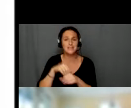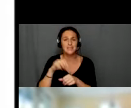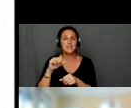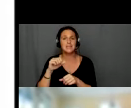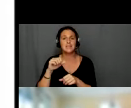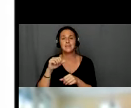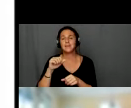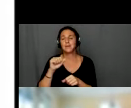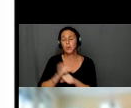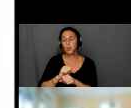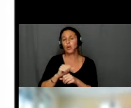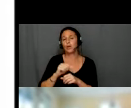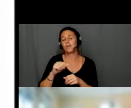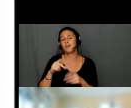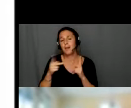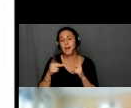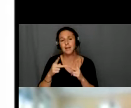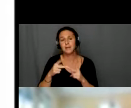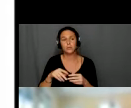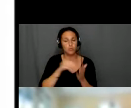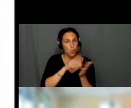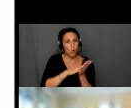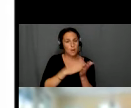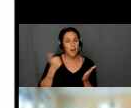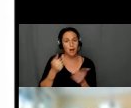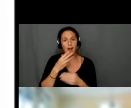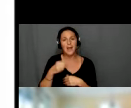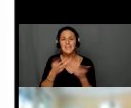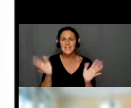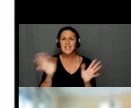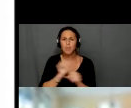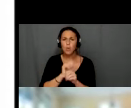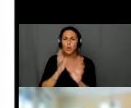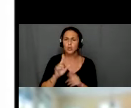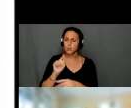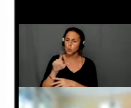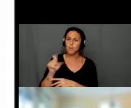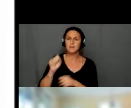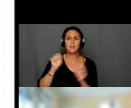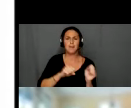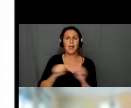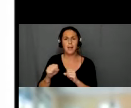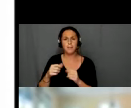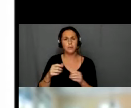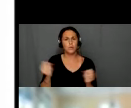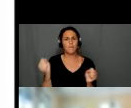to record them better and to give workers the tools to be able to to fight for their